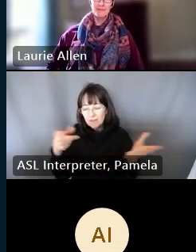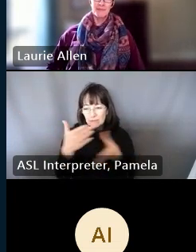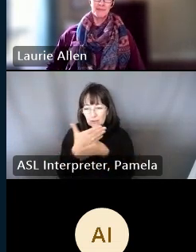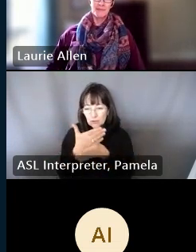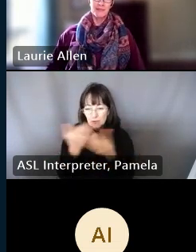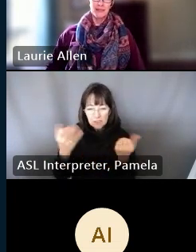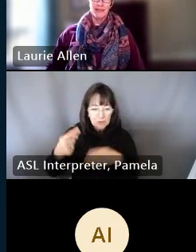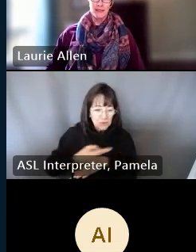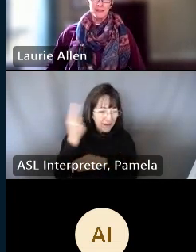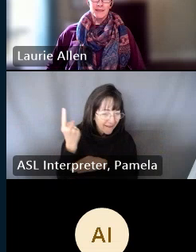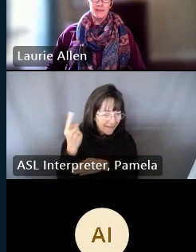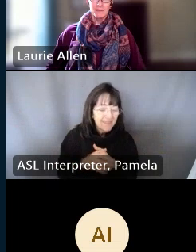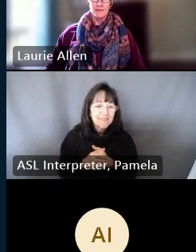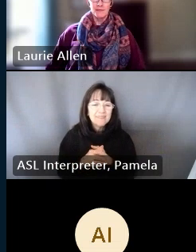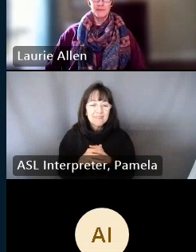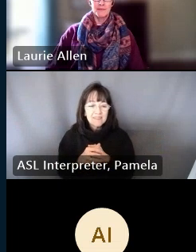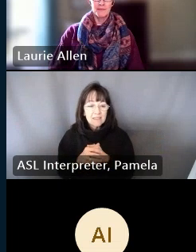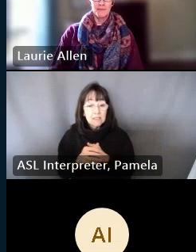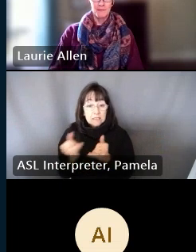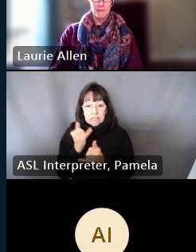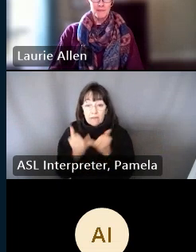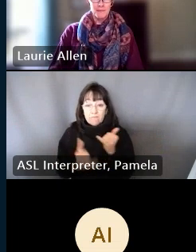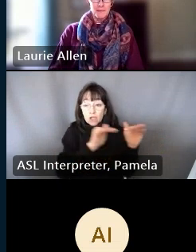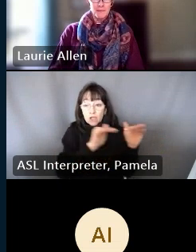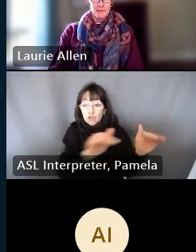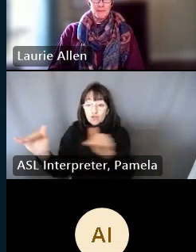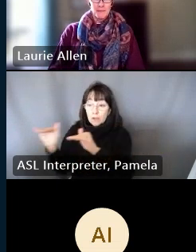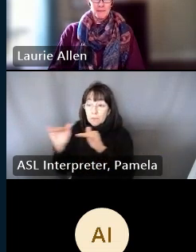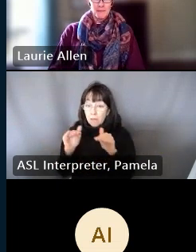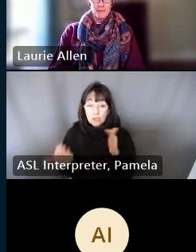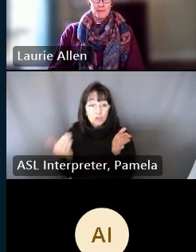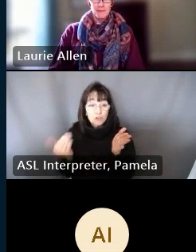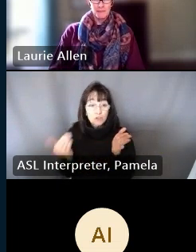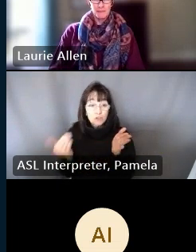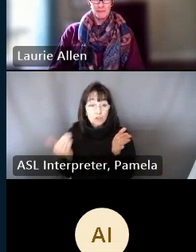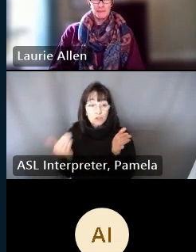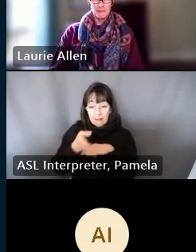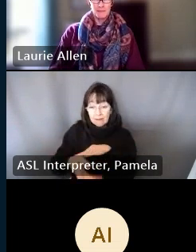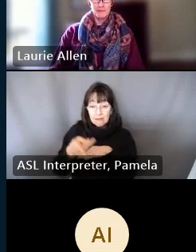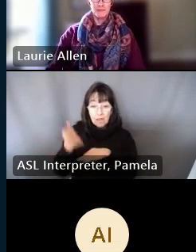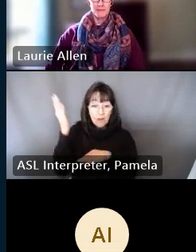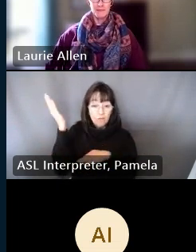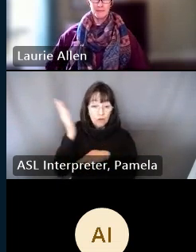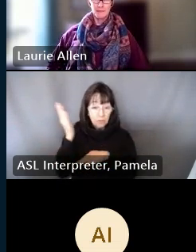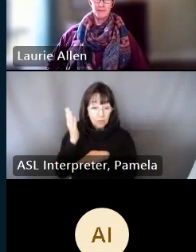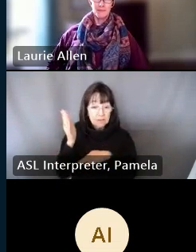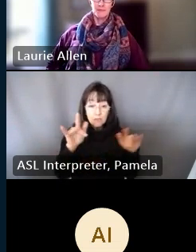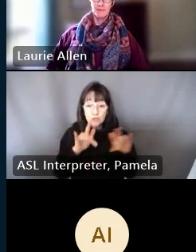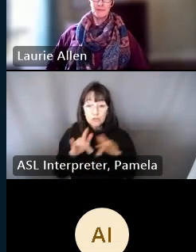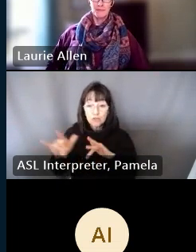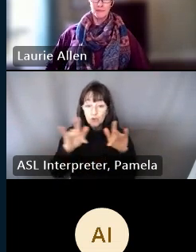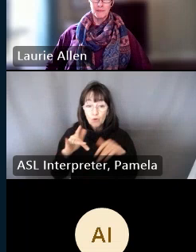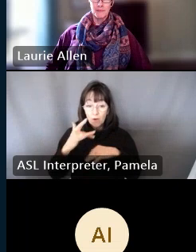As as a final reminder, once again, once the presentation and the video recording is made available, I will disseminate to all of the individuals